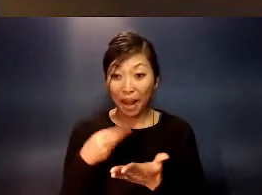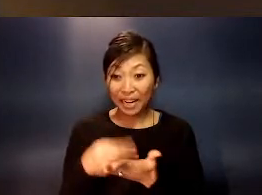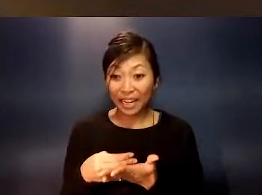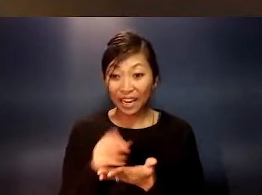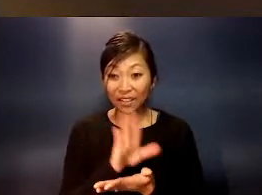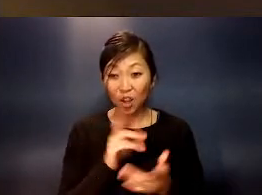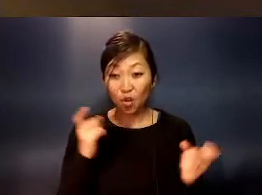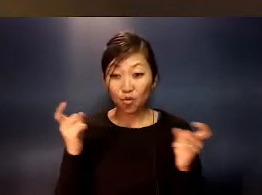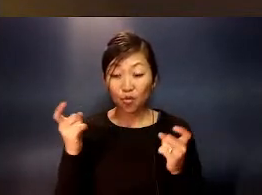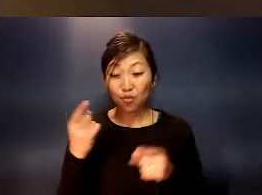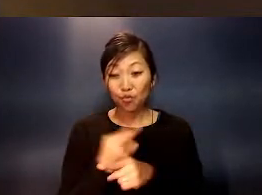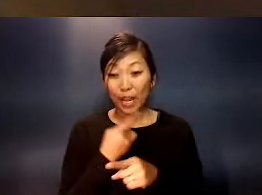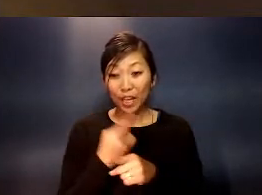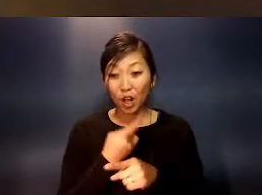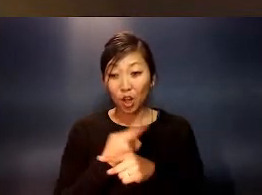AND I'M SUSPECTING THERE WILL BE MONEY LEFTOVER.